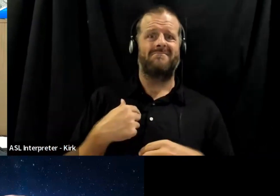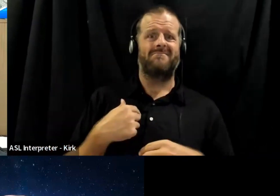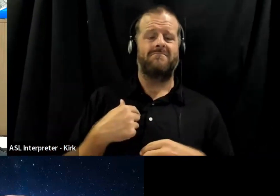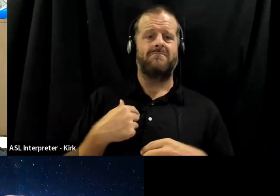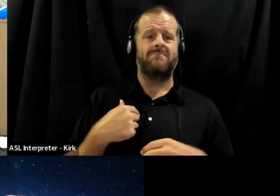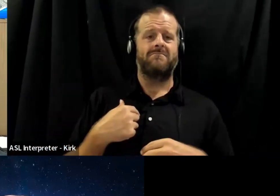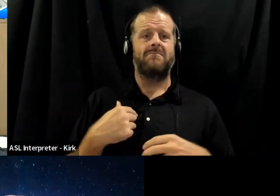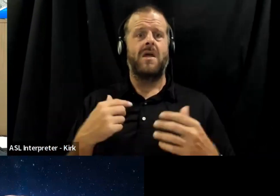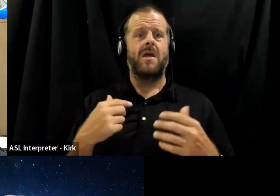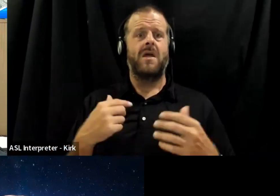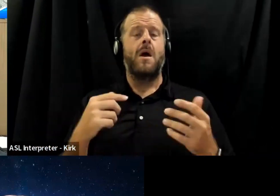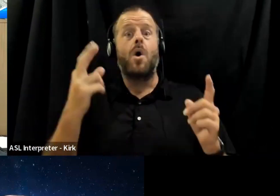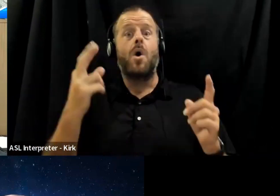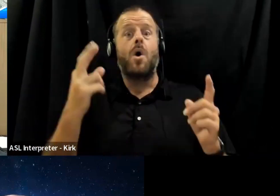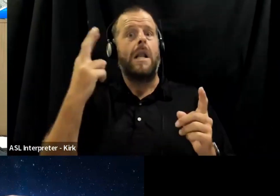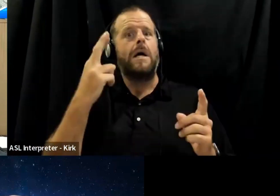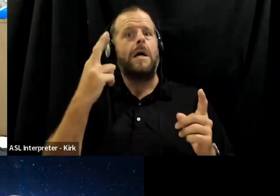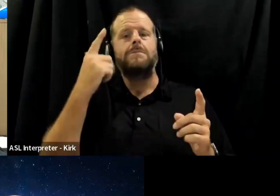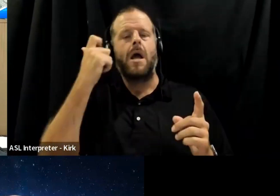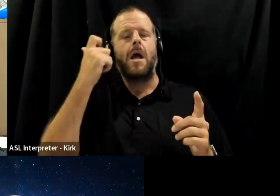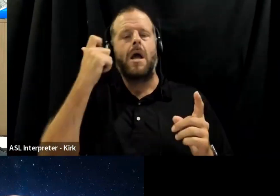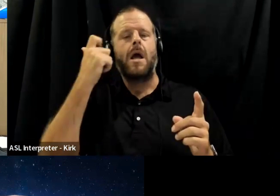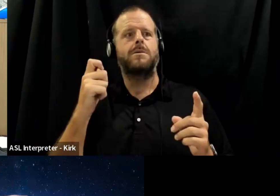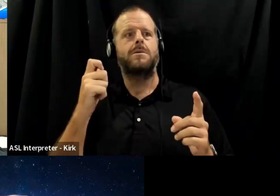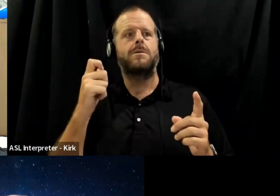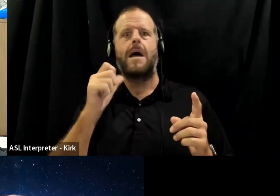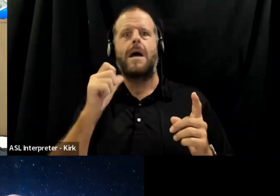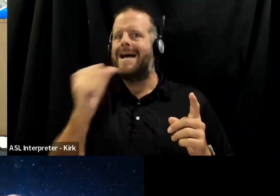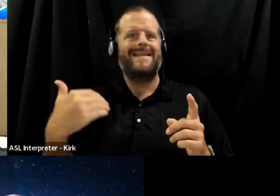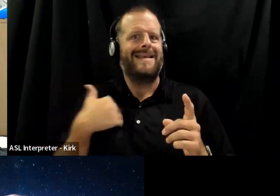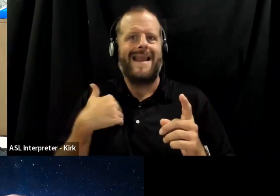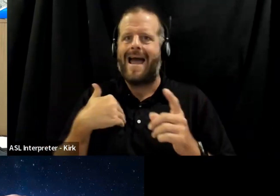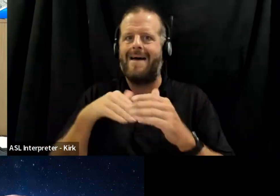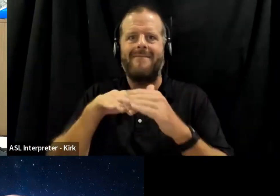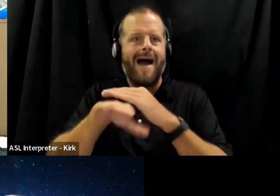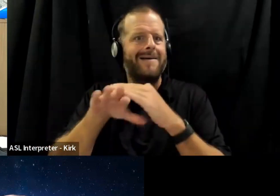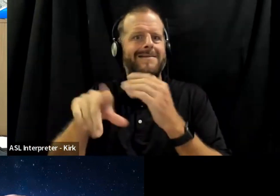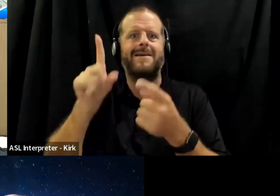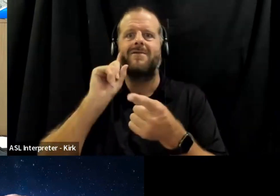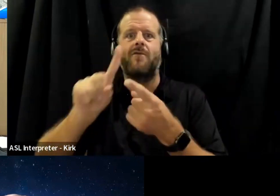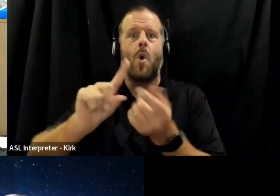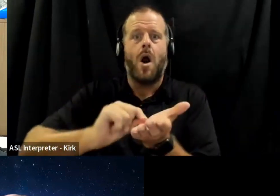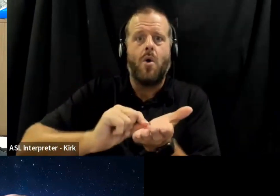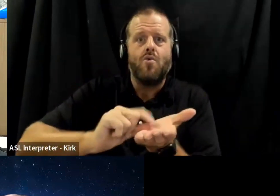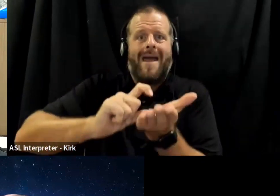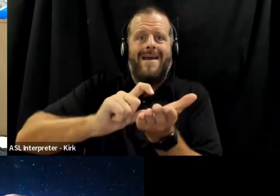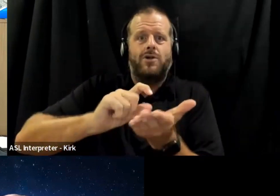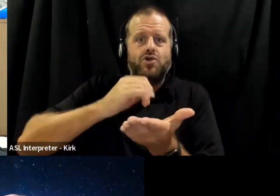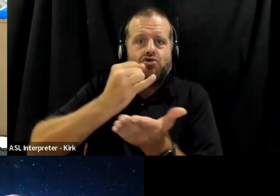have access to the tactile graphics, the raised line drawings, and the other supports I would need to excel in those fields.